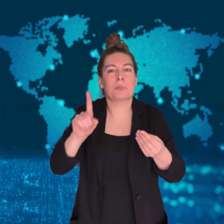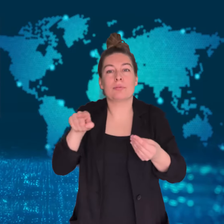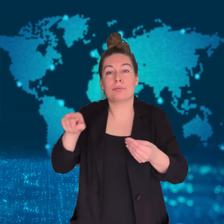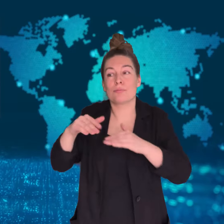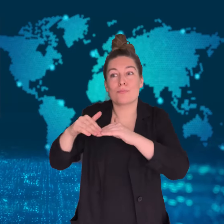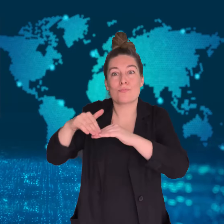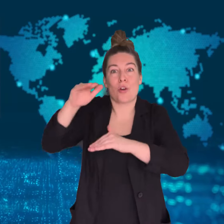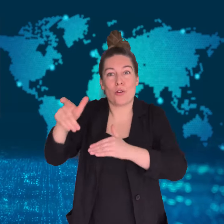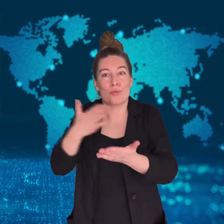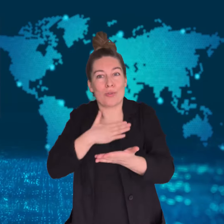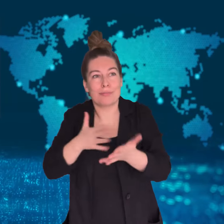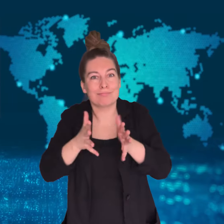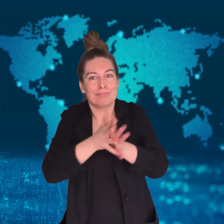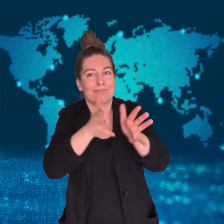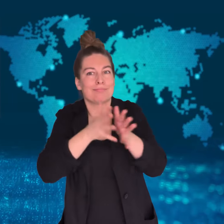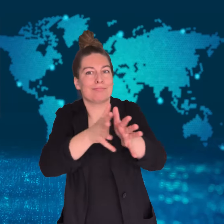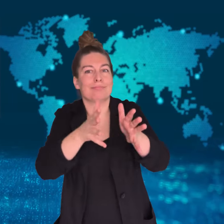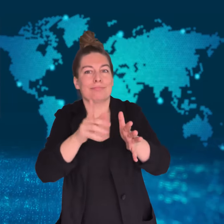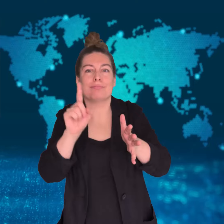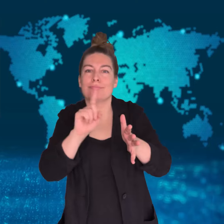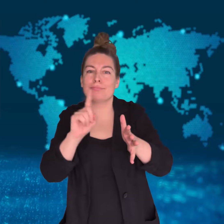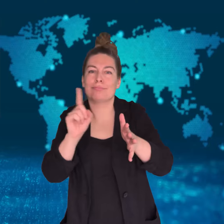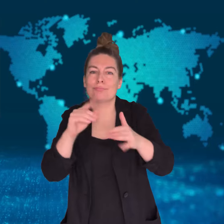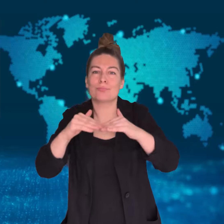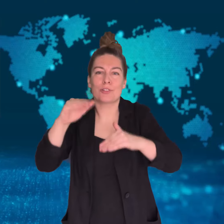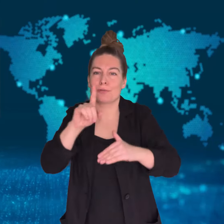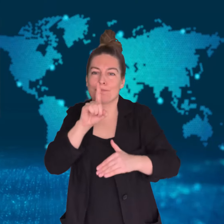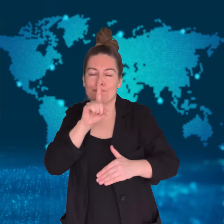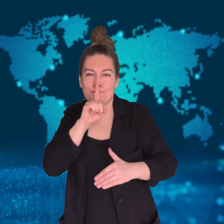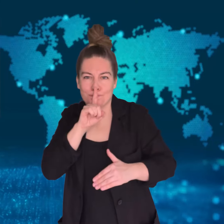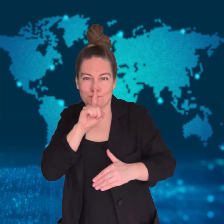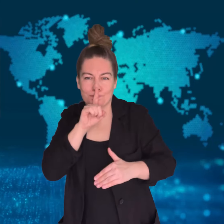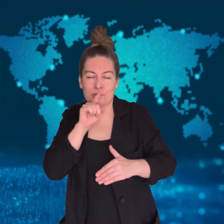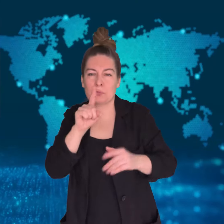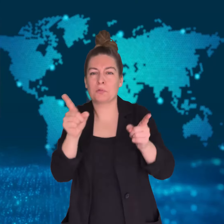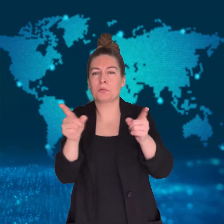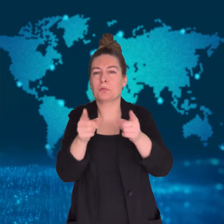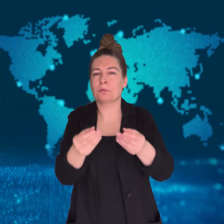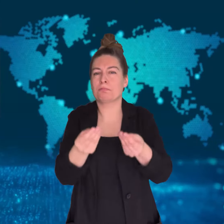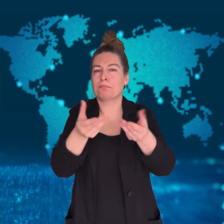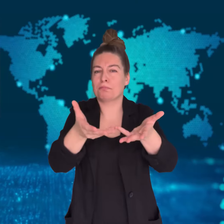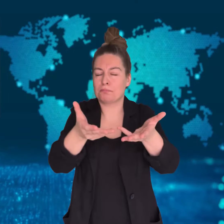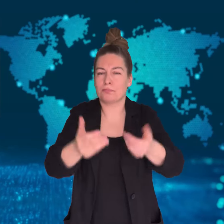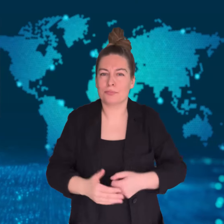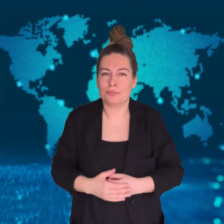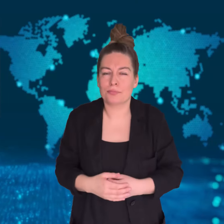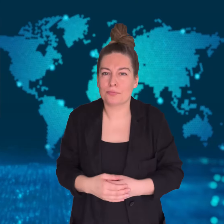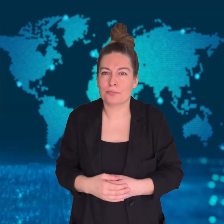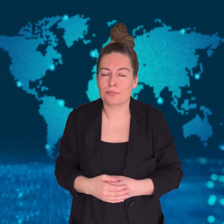It's not clear what new information Ocean Infinity may be claiming to